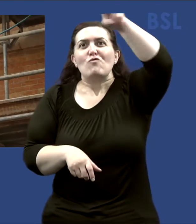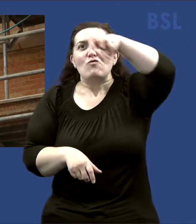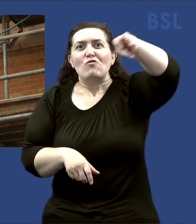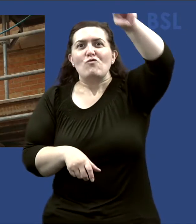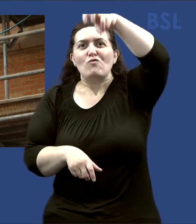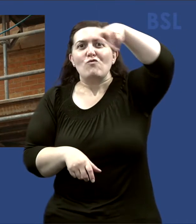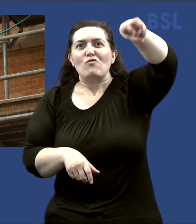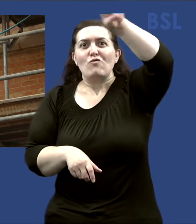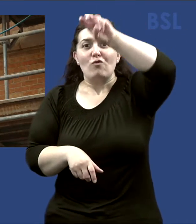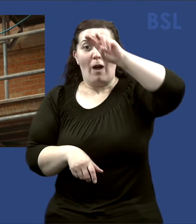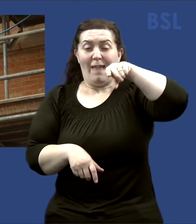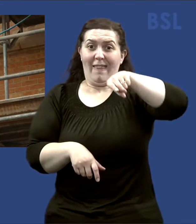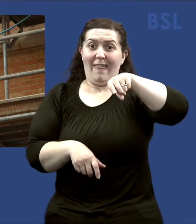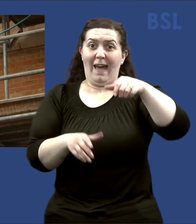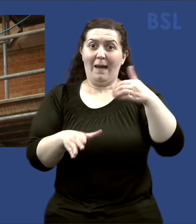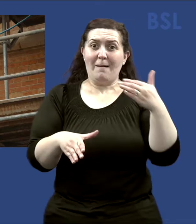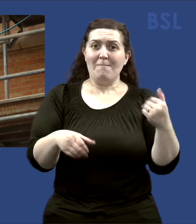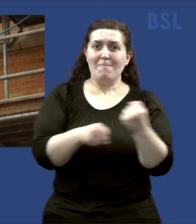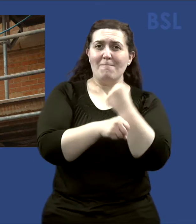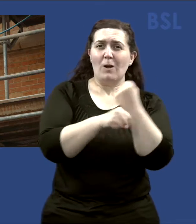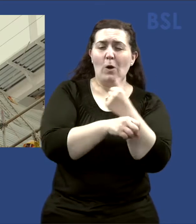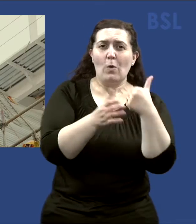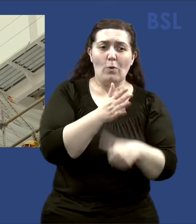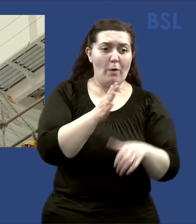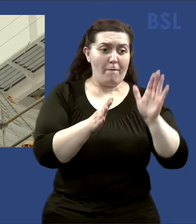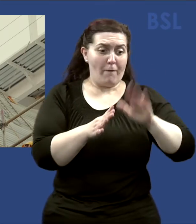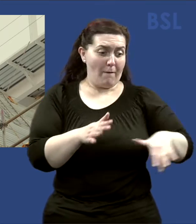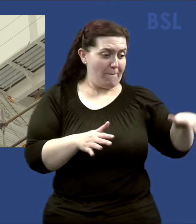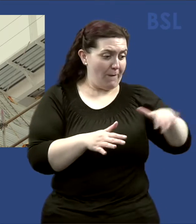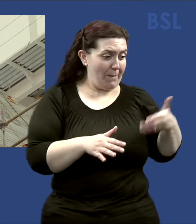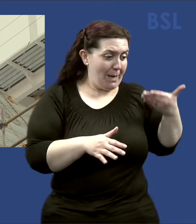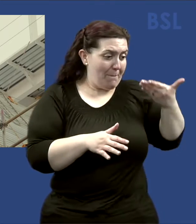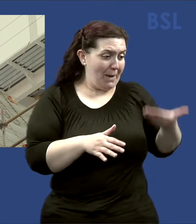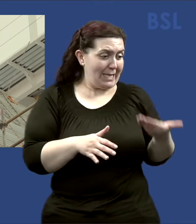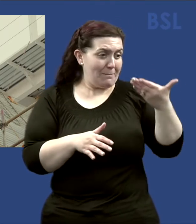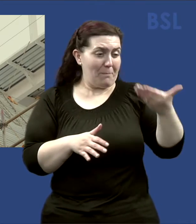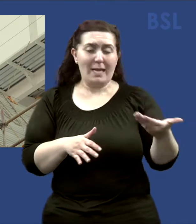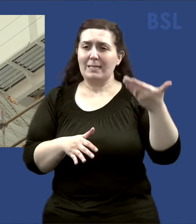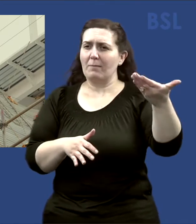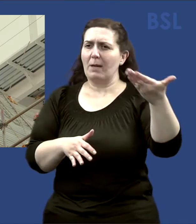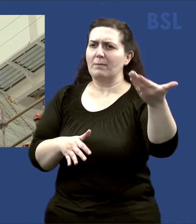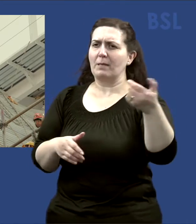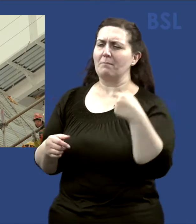built in part by special craftsmen practising their trade for generations in Utah.